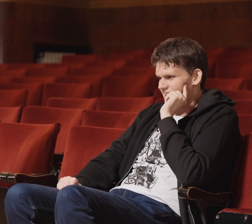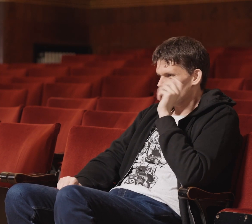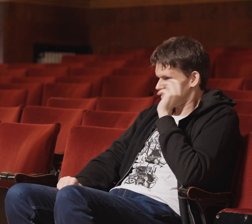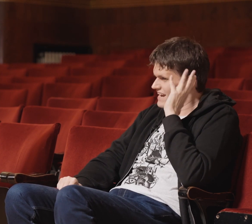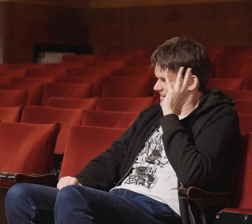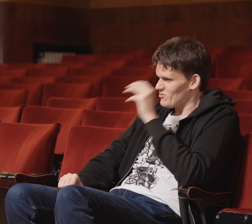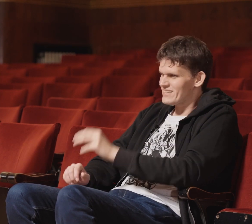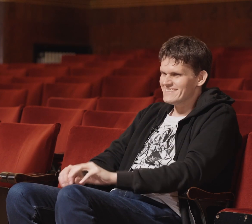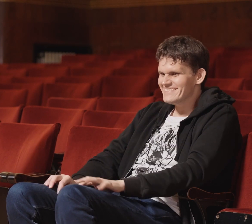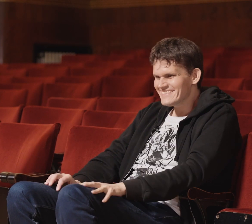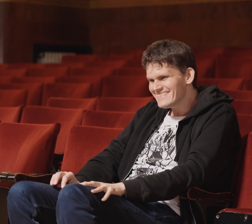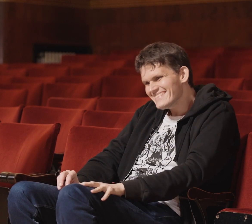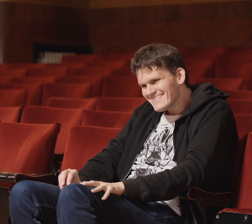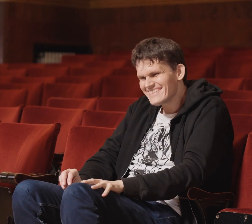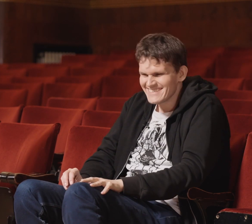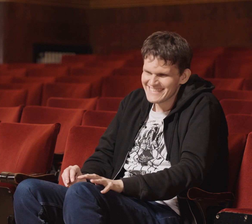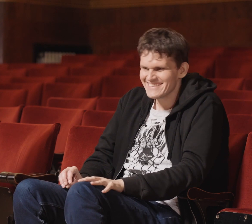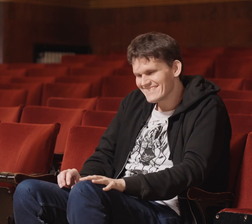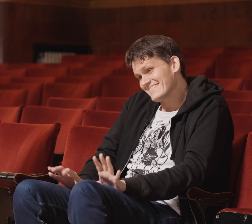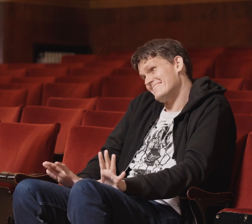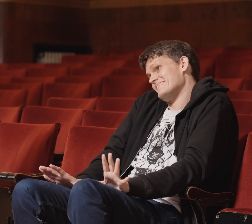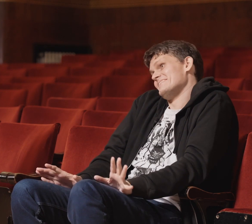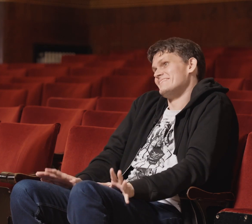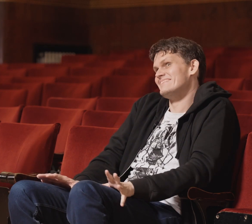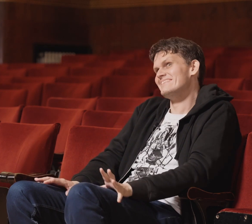I was thinking aloud. -That's really fine. That's fine.